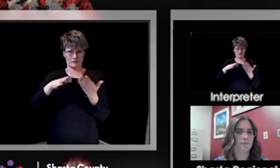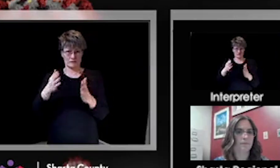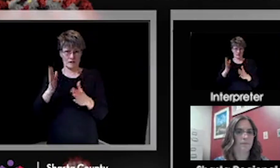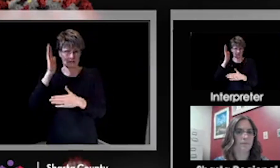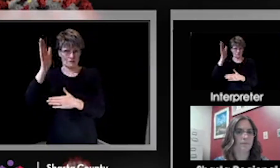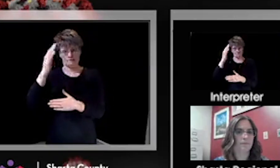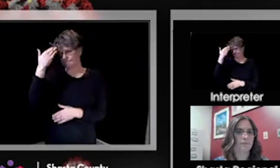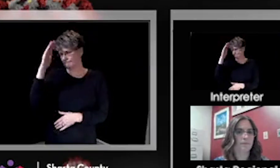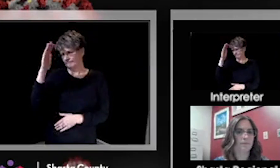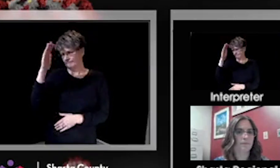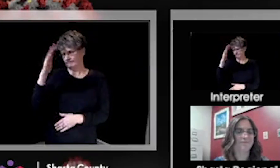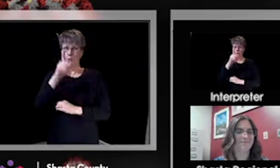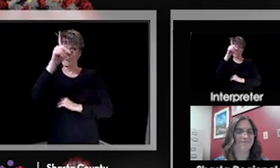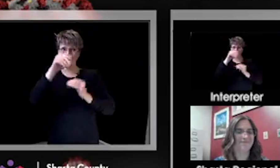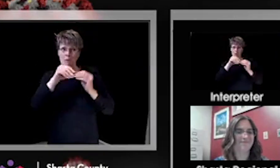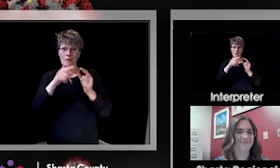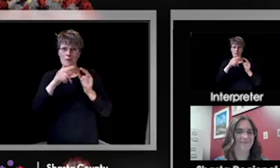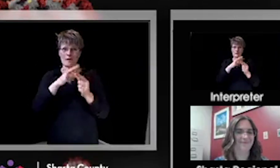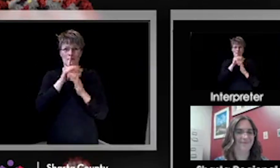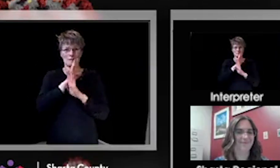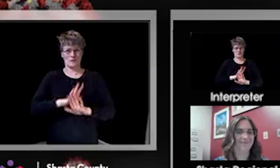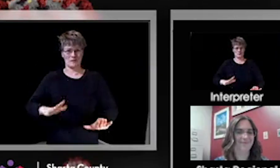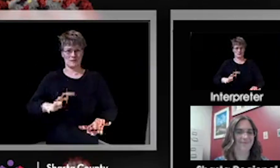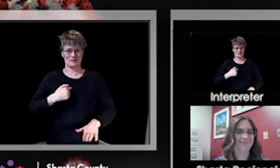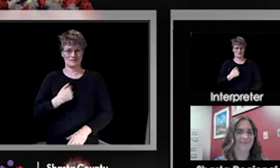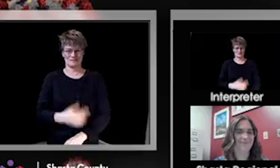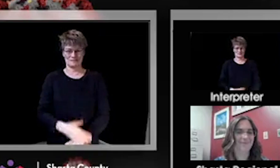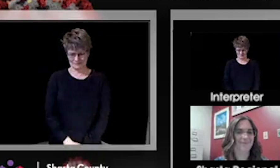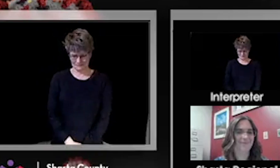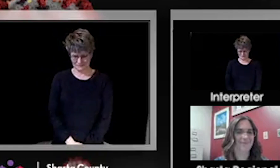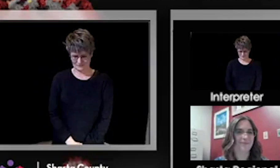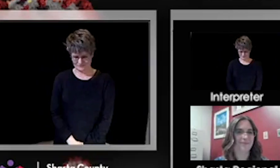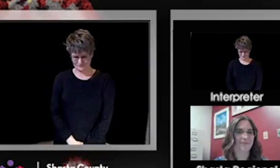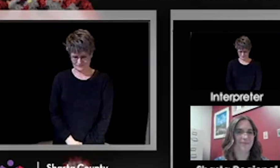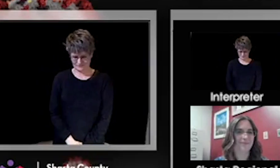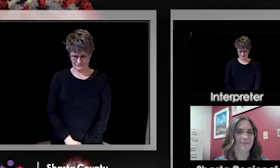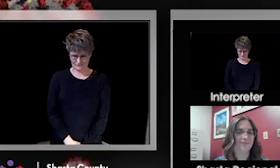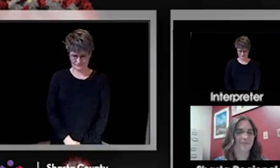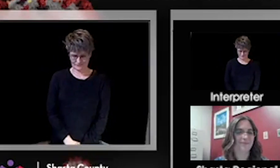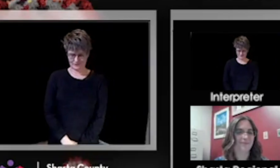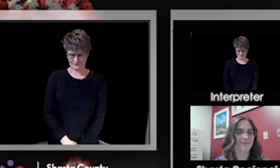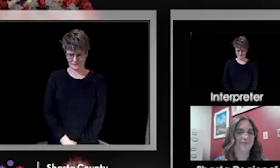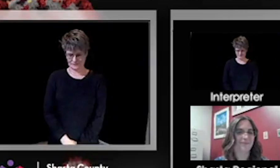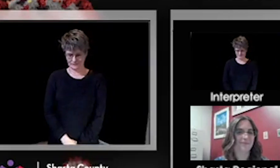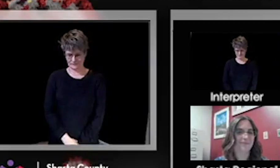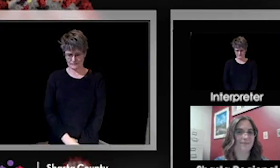be quiet. You said you were going to share some, perhaps, changes to the way we’re